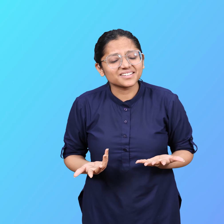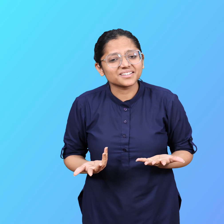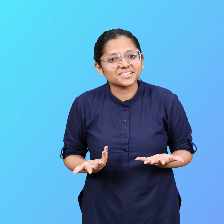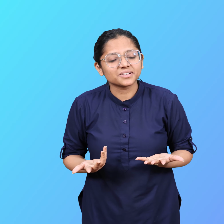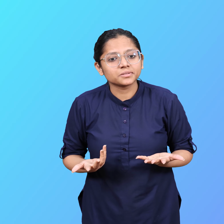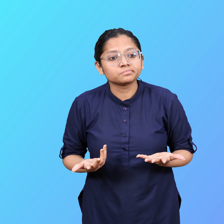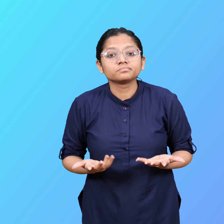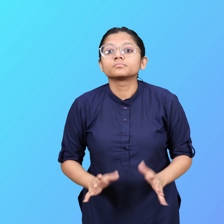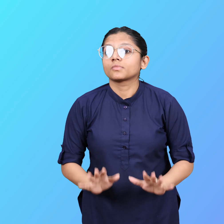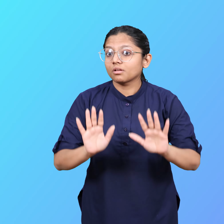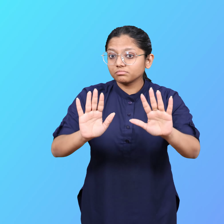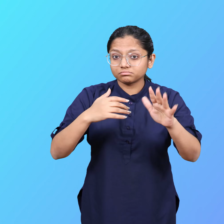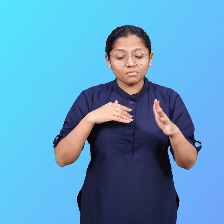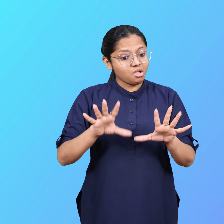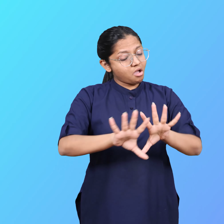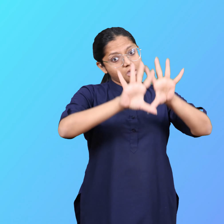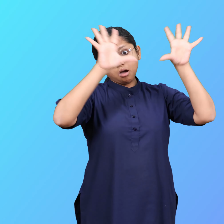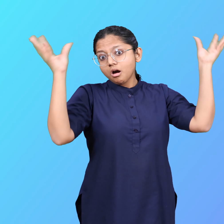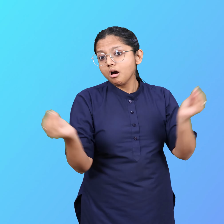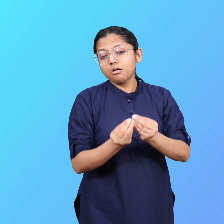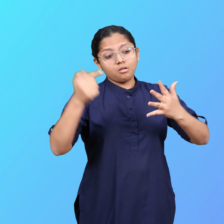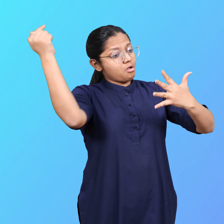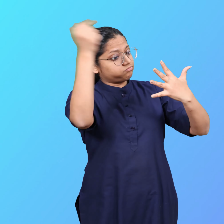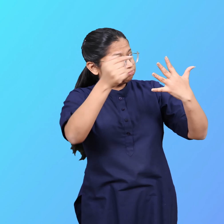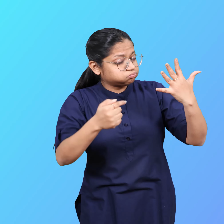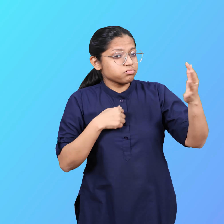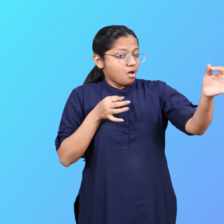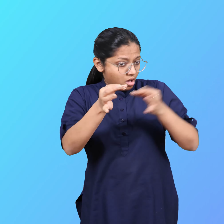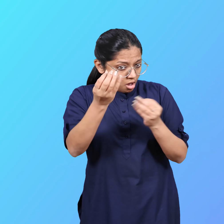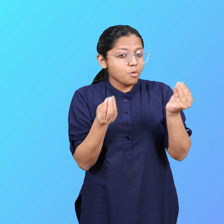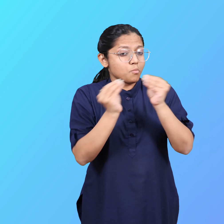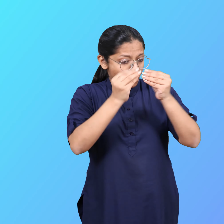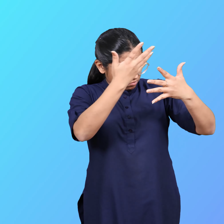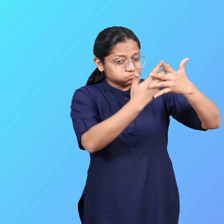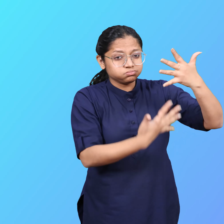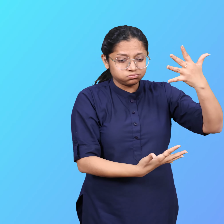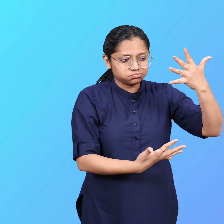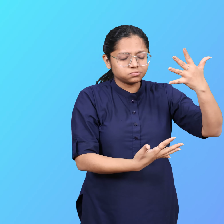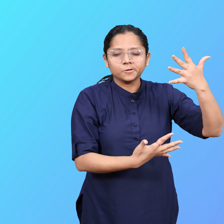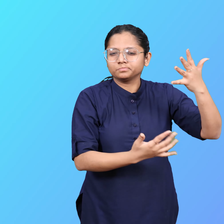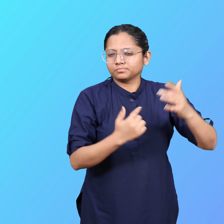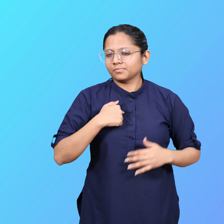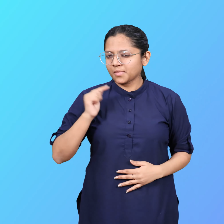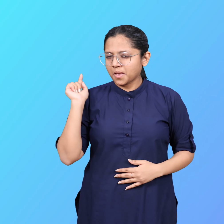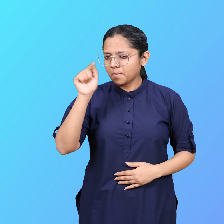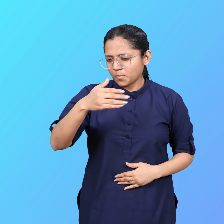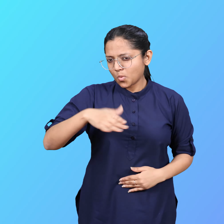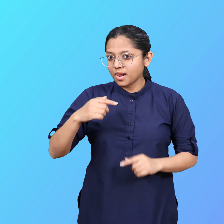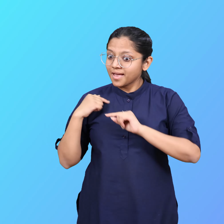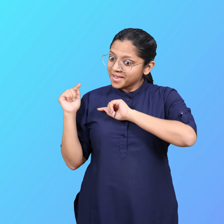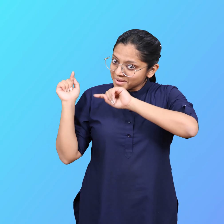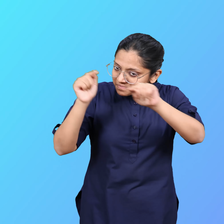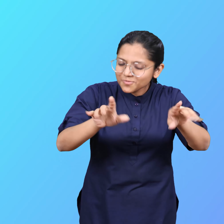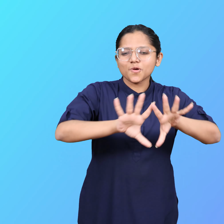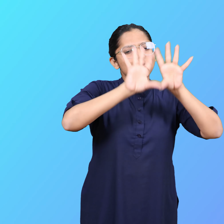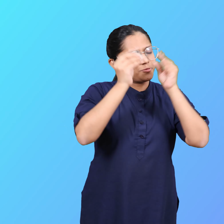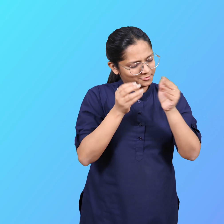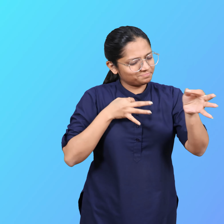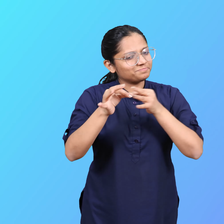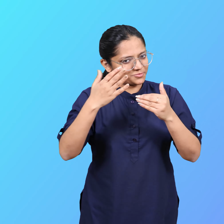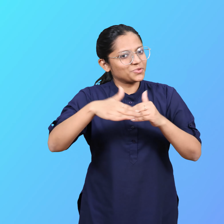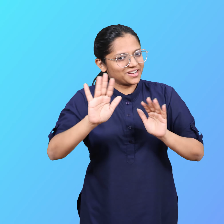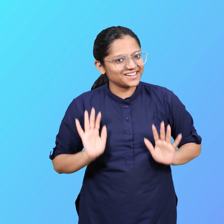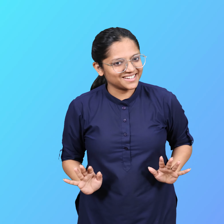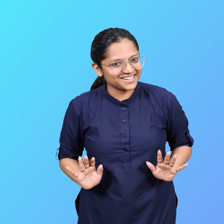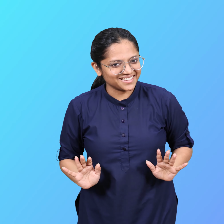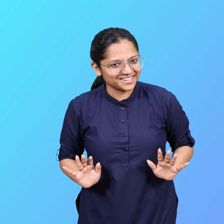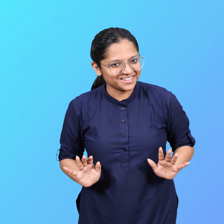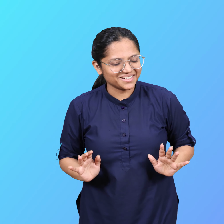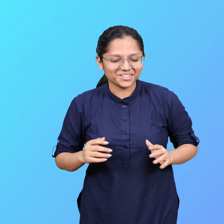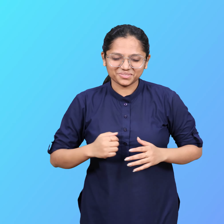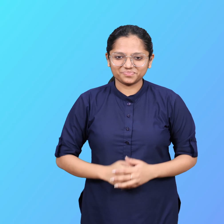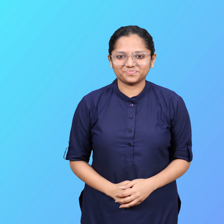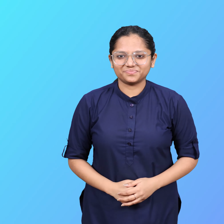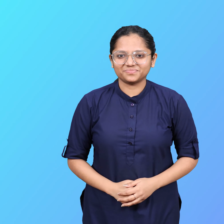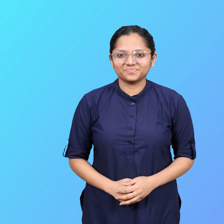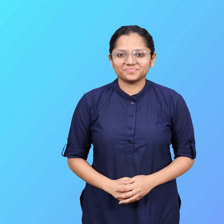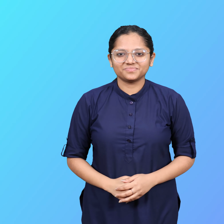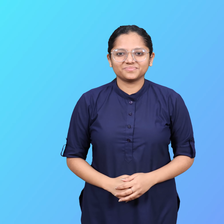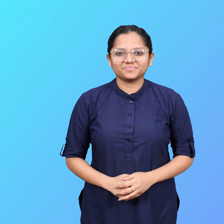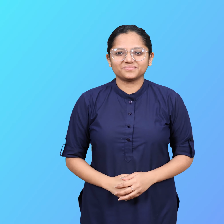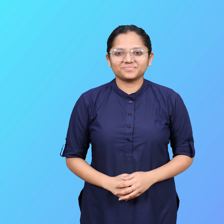I will tell you what to do about the other things when I come.